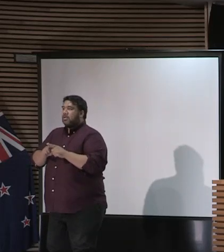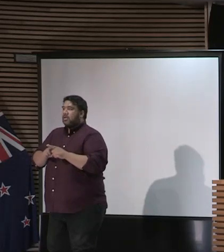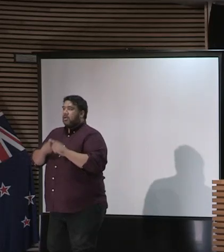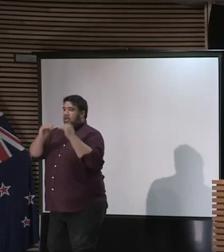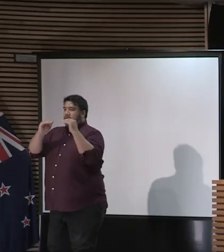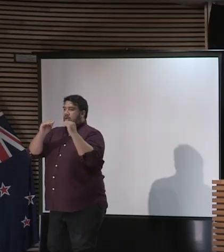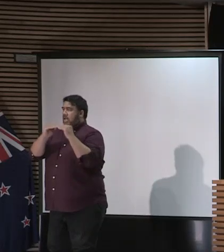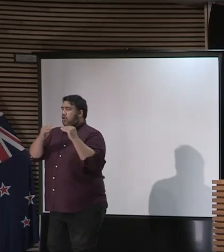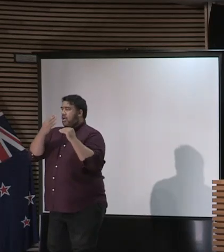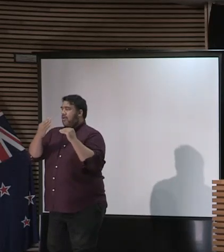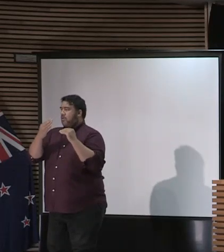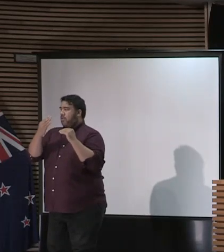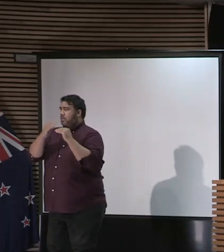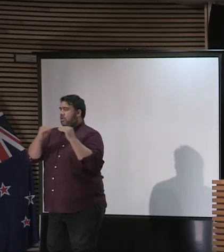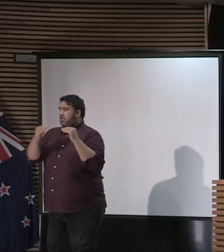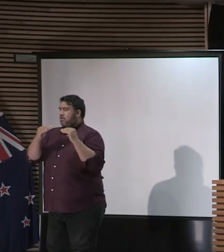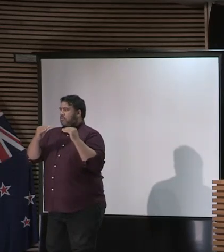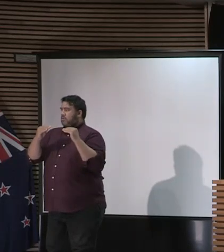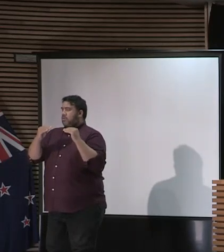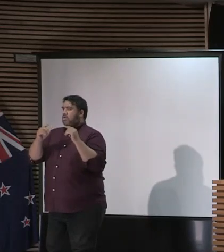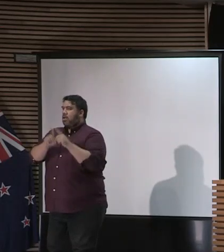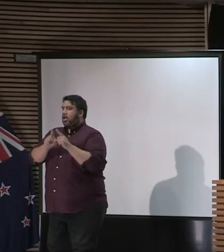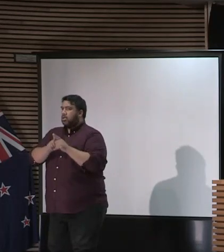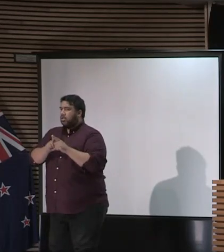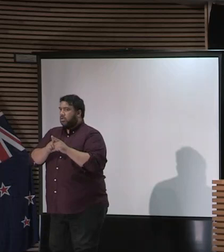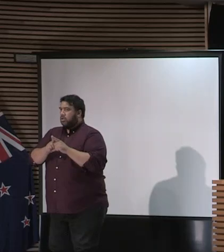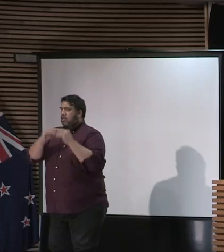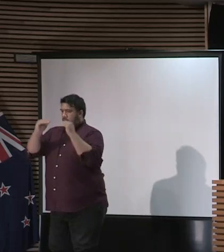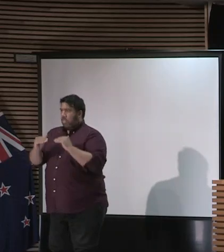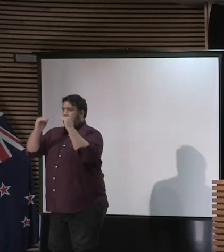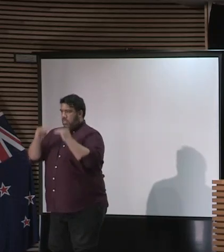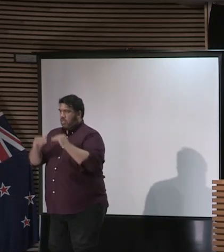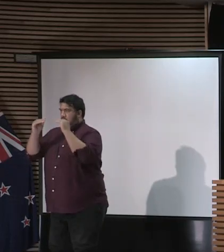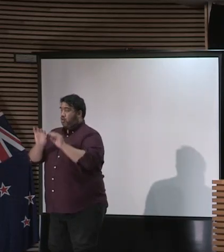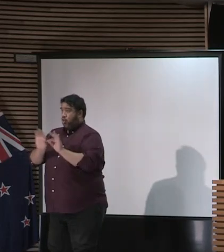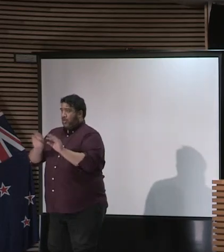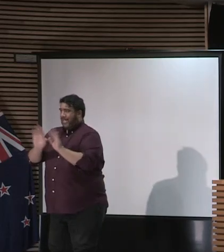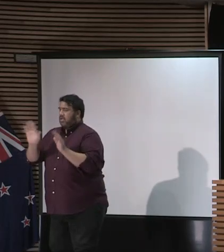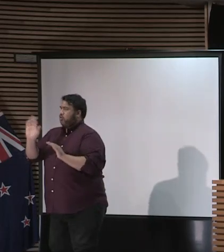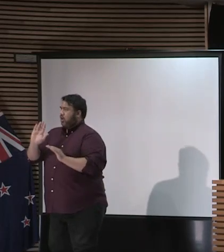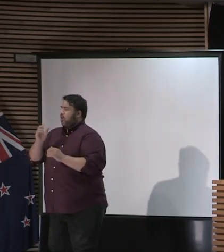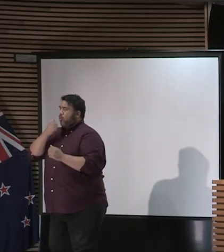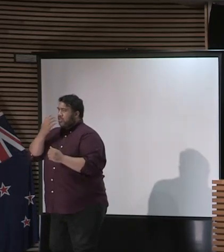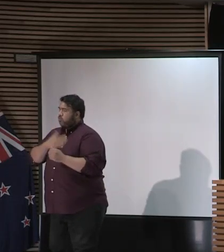As a guide, I've never come down here, and have no intention of coming down here, and dramatically lifting alert levels in one